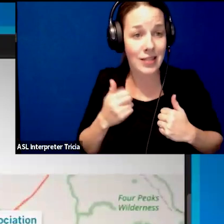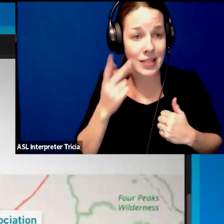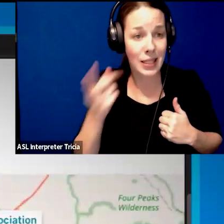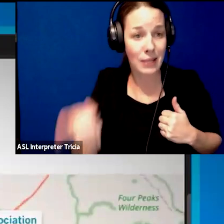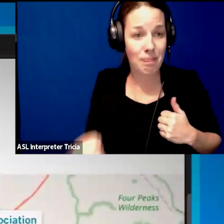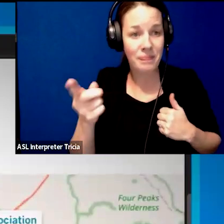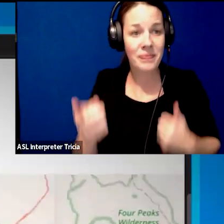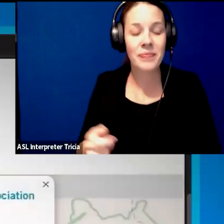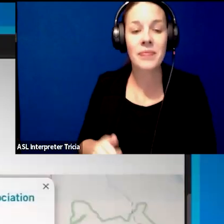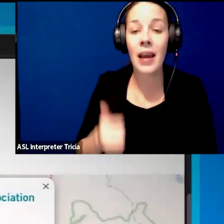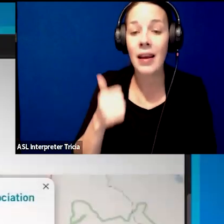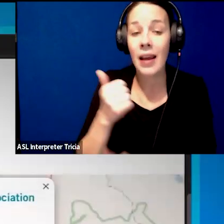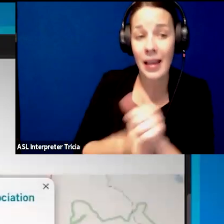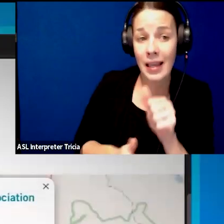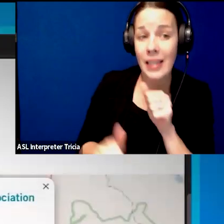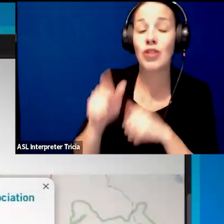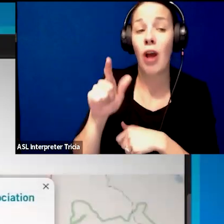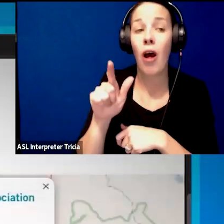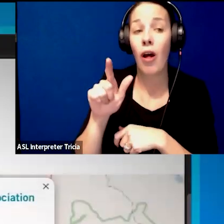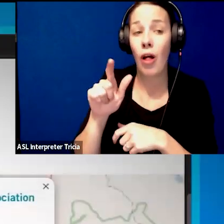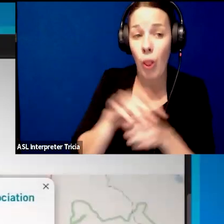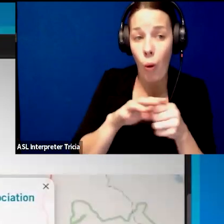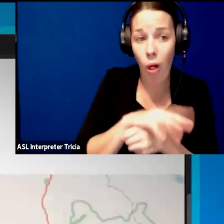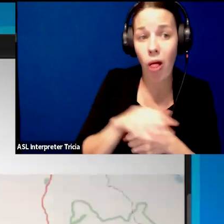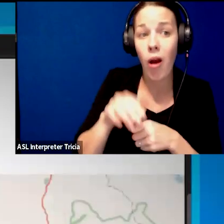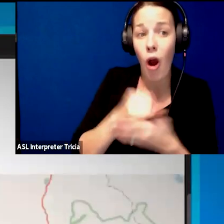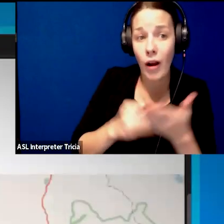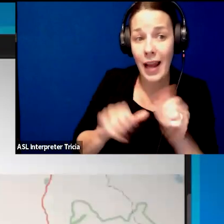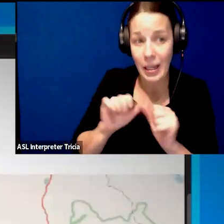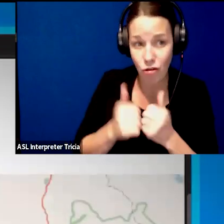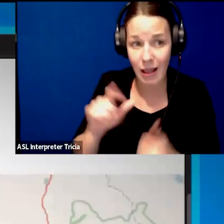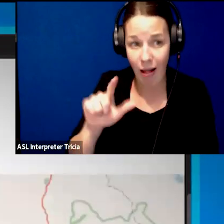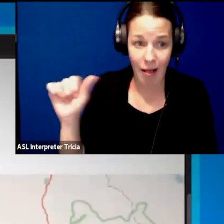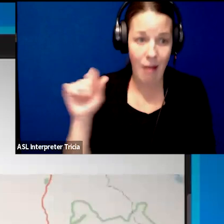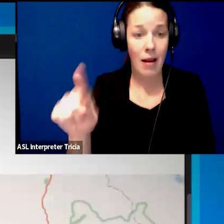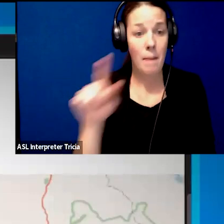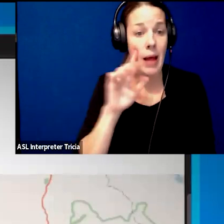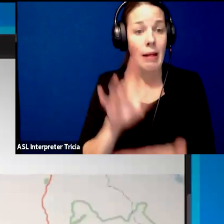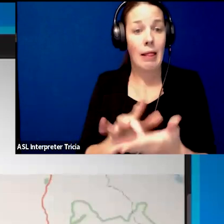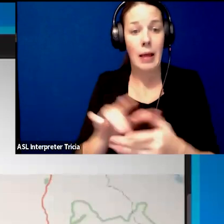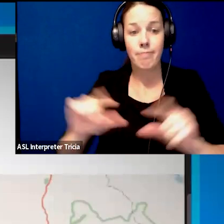Each local arts agency's website is easily accessed by clicking the agency's name on the map.